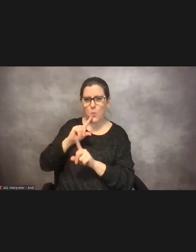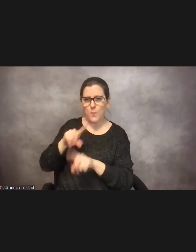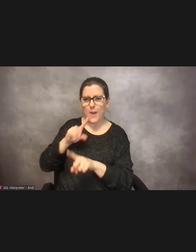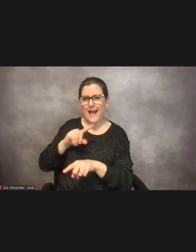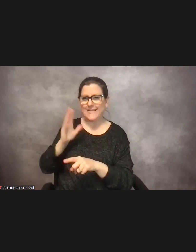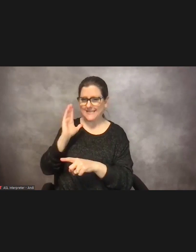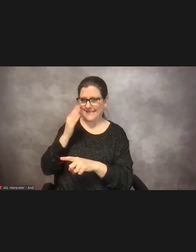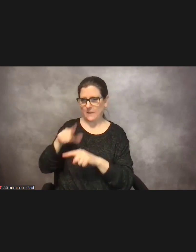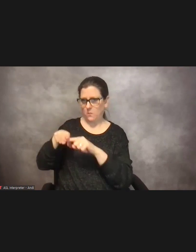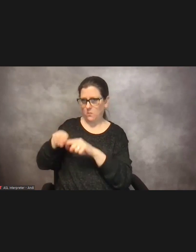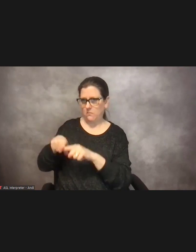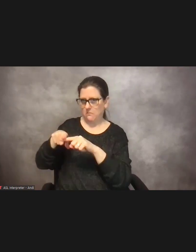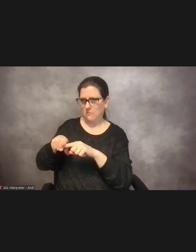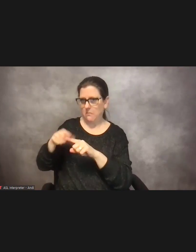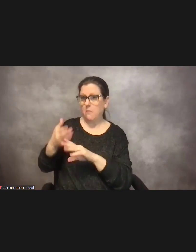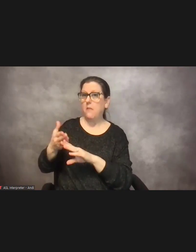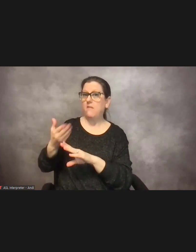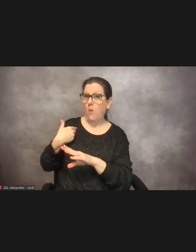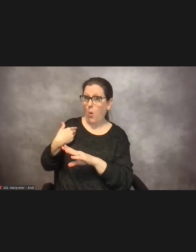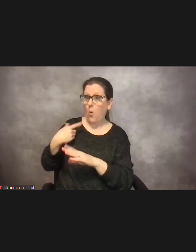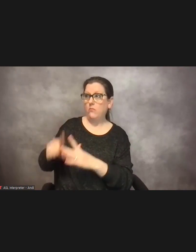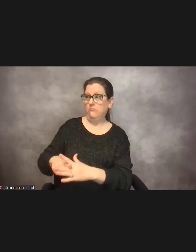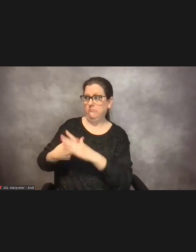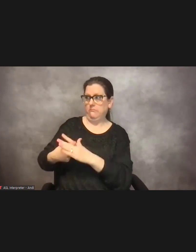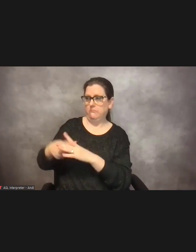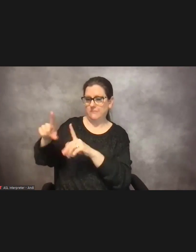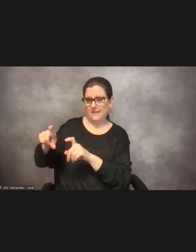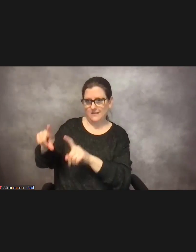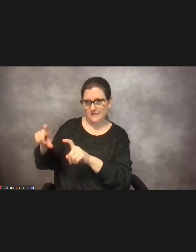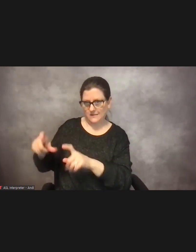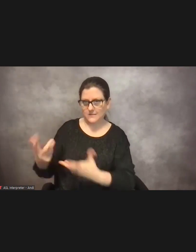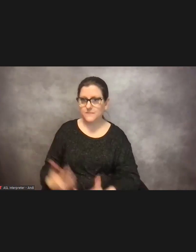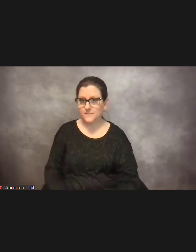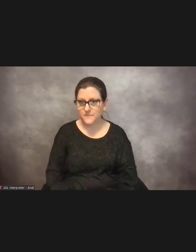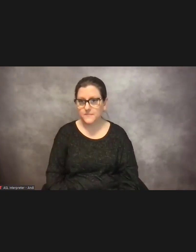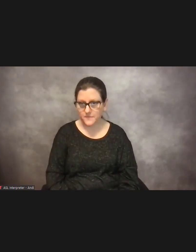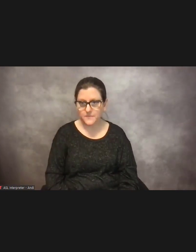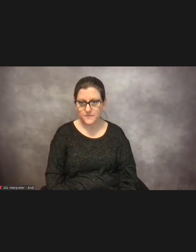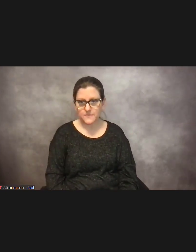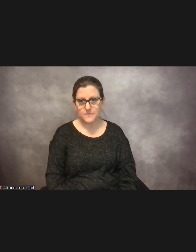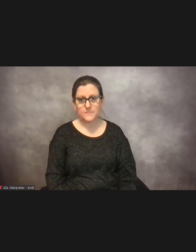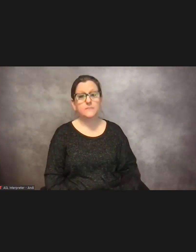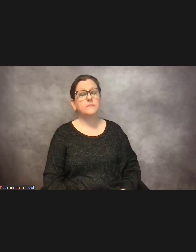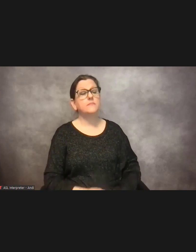from them before even attempting to screen.>>: And the other